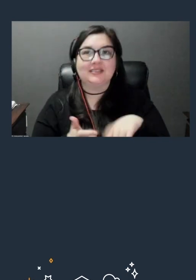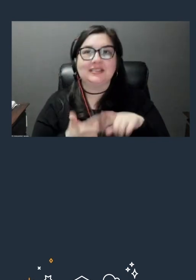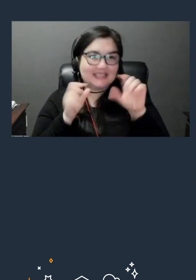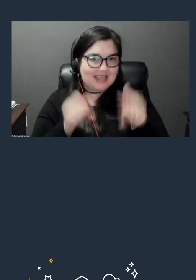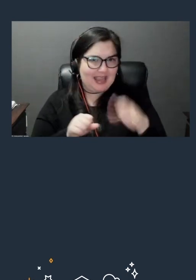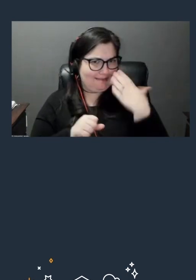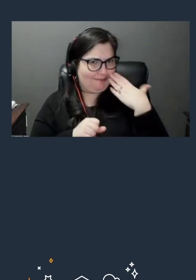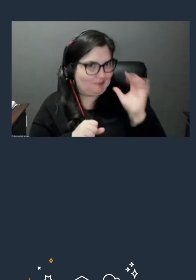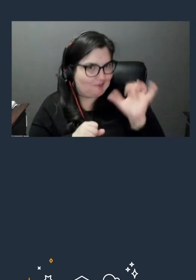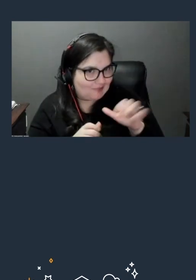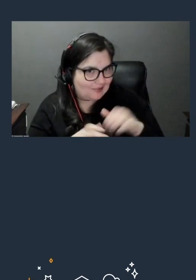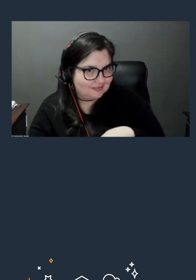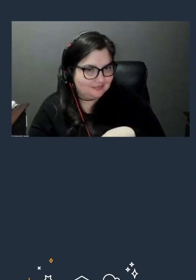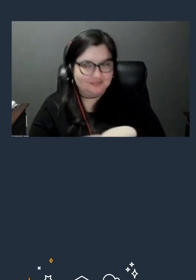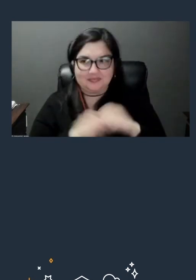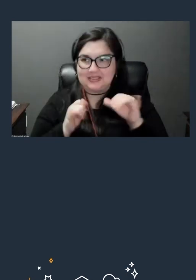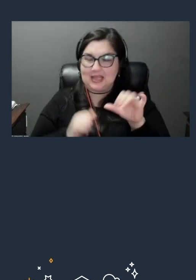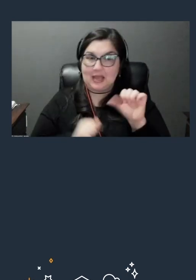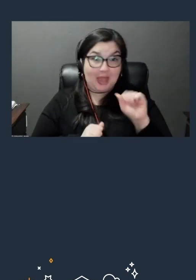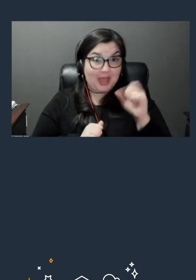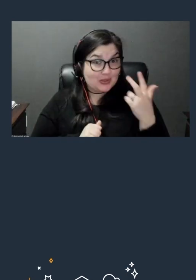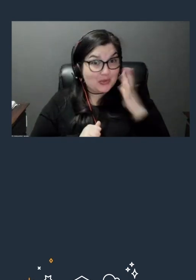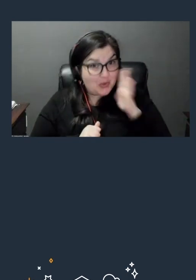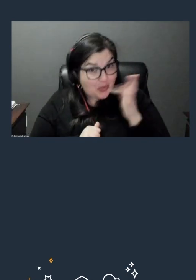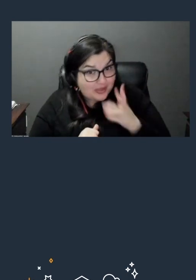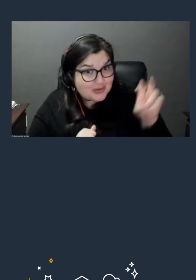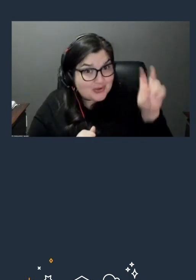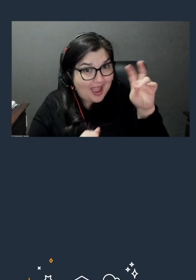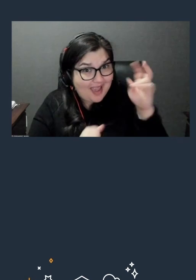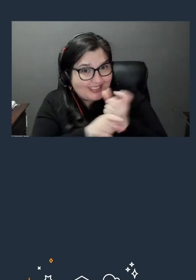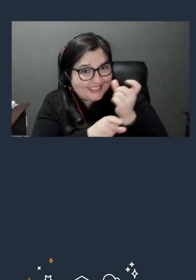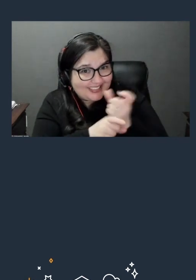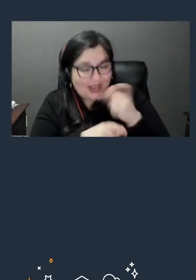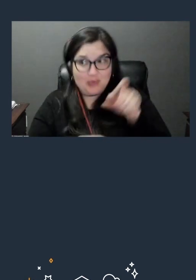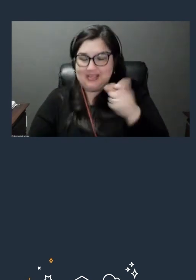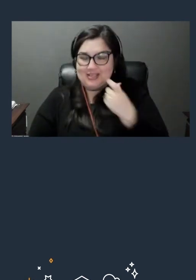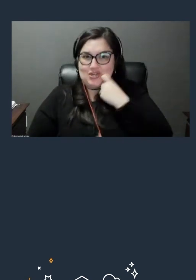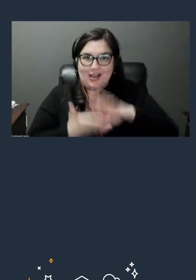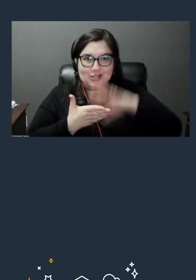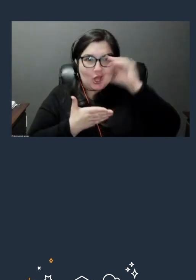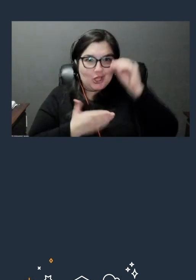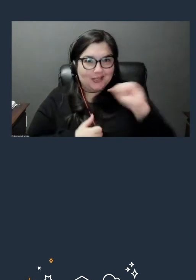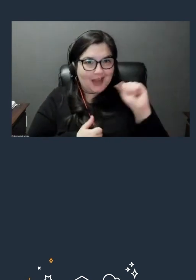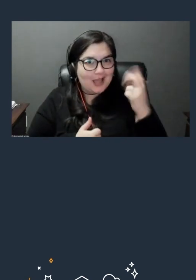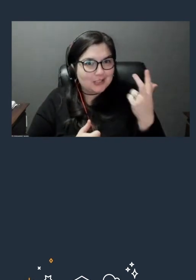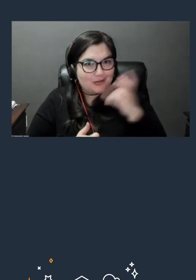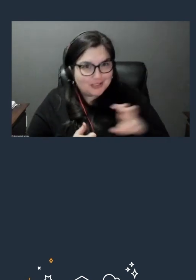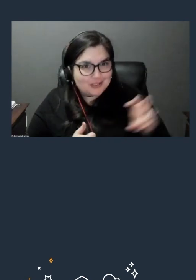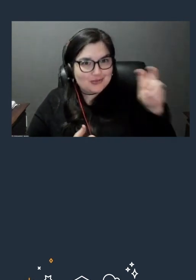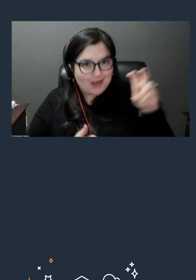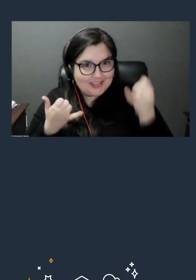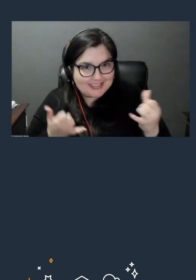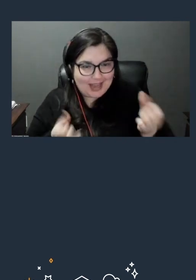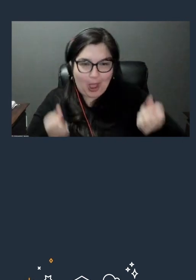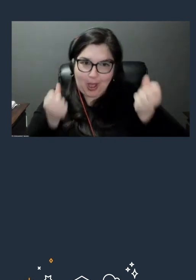I didn't know S3 was gonna travel. We just learned about that, S3 is traveling. We have multi-region features. That's true.